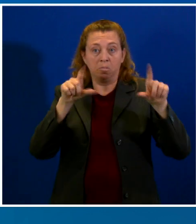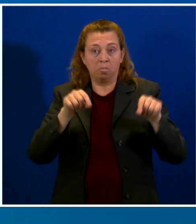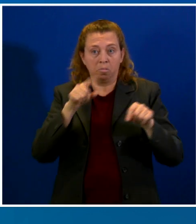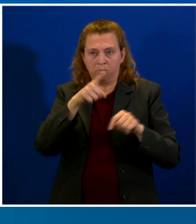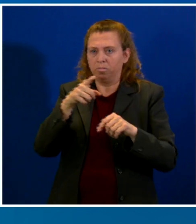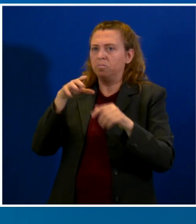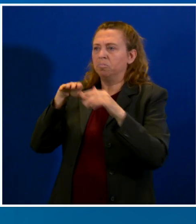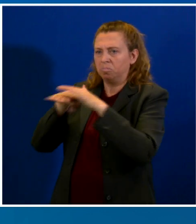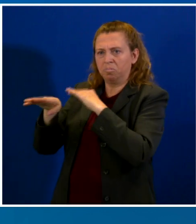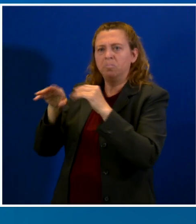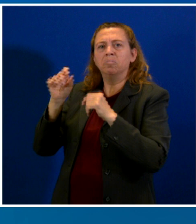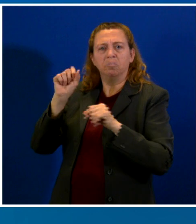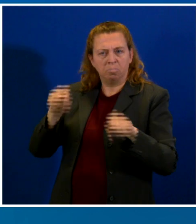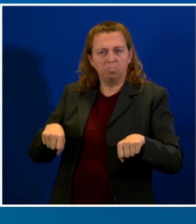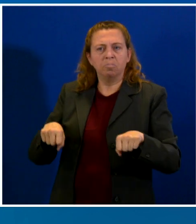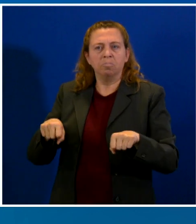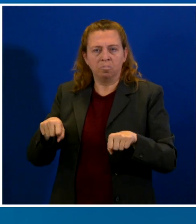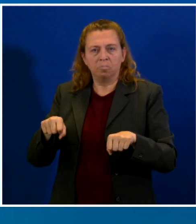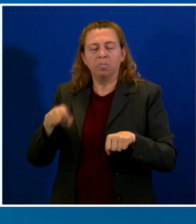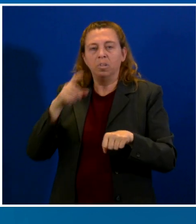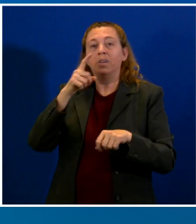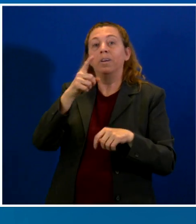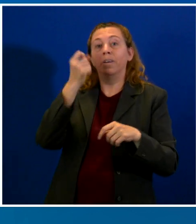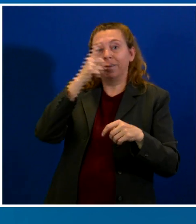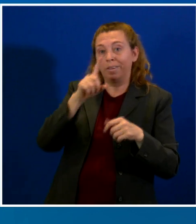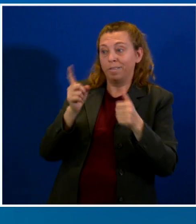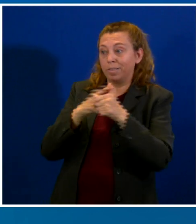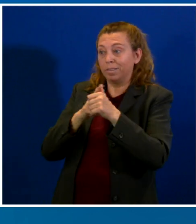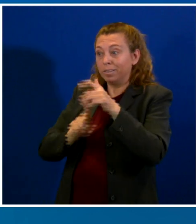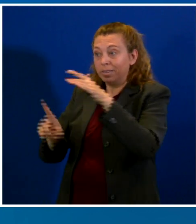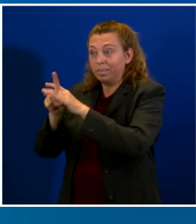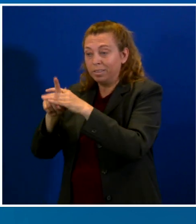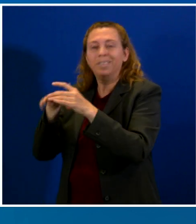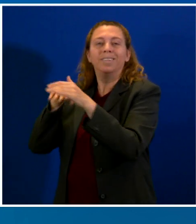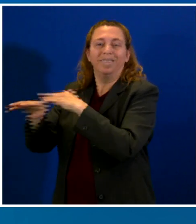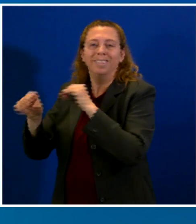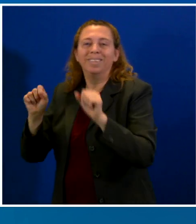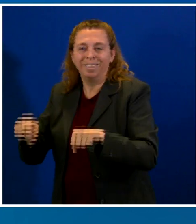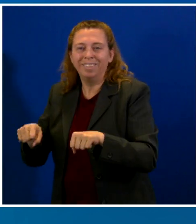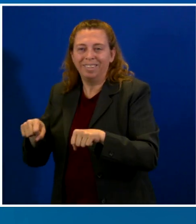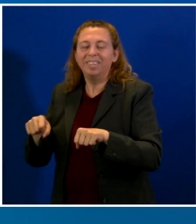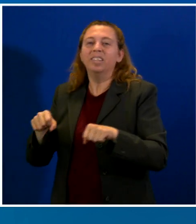basis. Thank you so much for joining me for today's COVID-19 update.